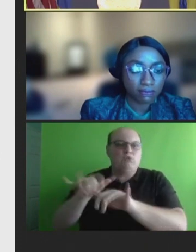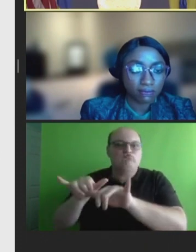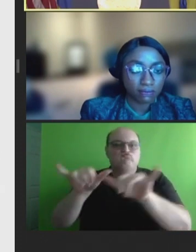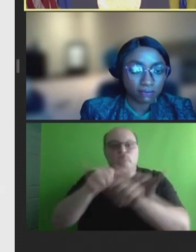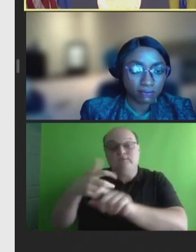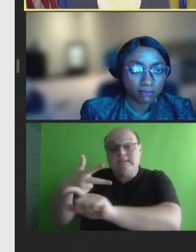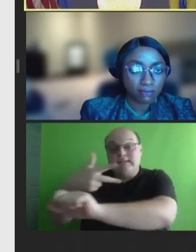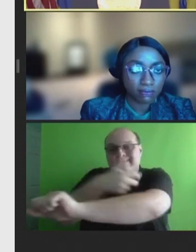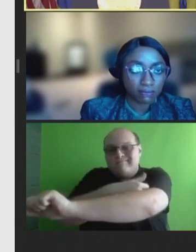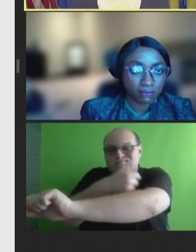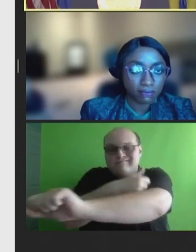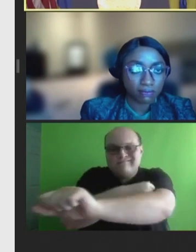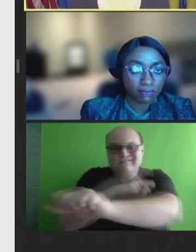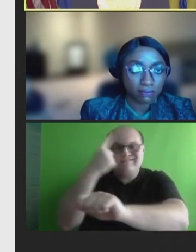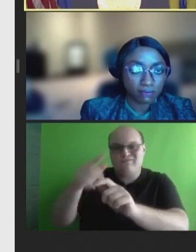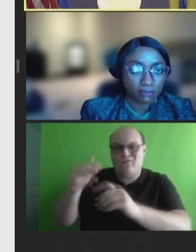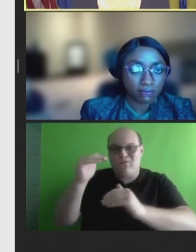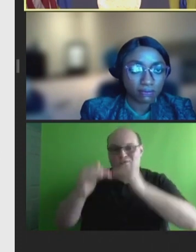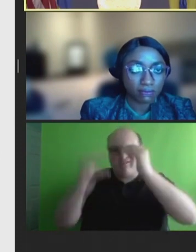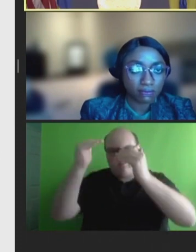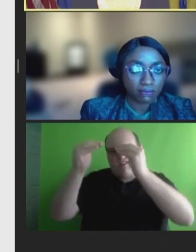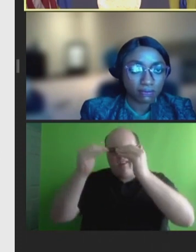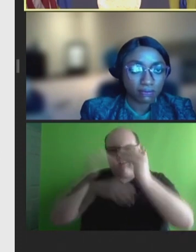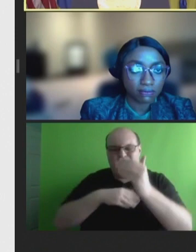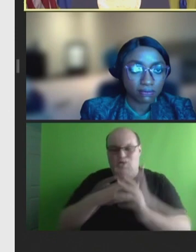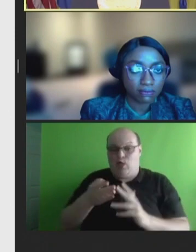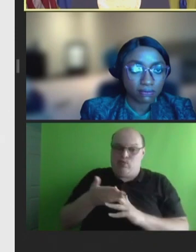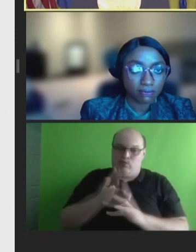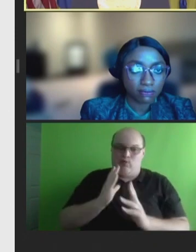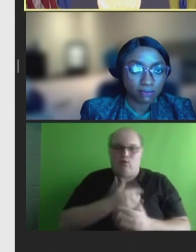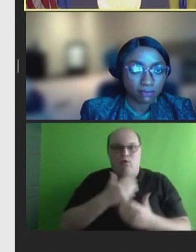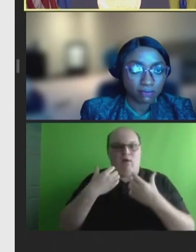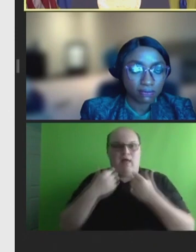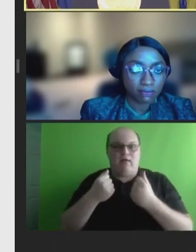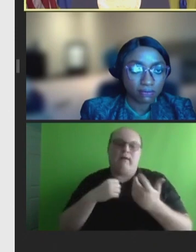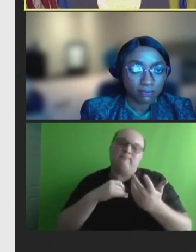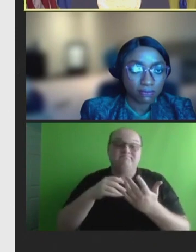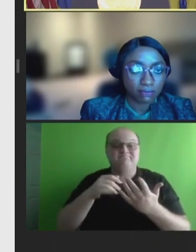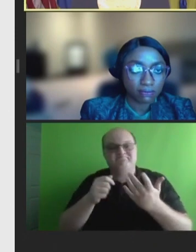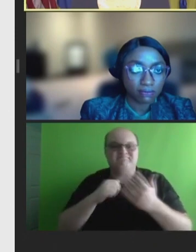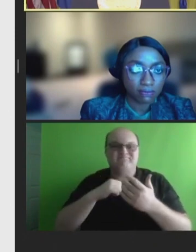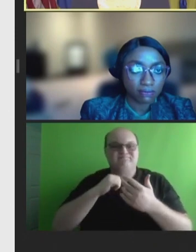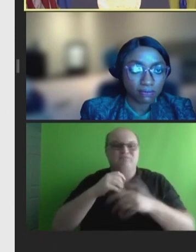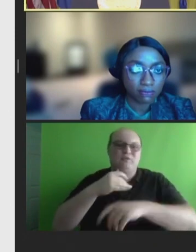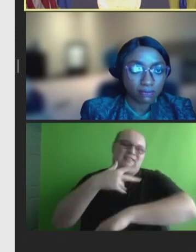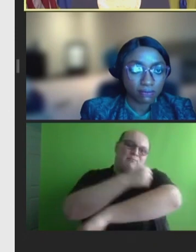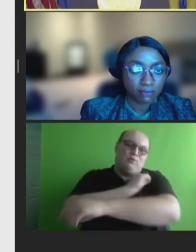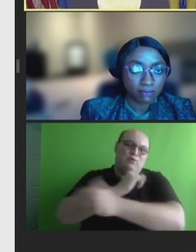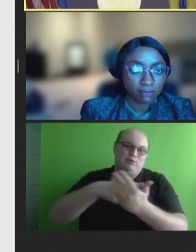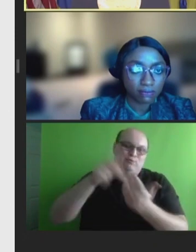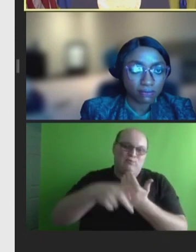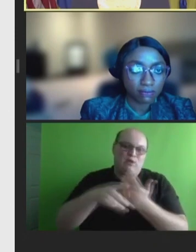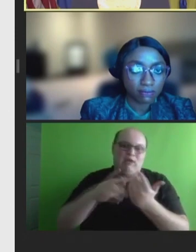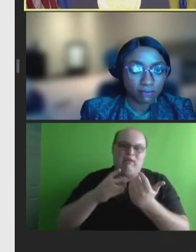for adults through our health -- our immunization -- the immunization programs that we support.